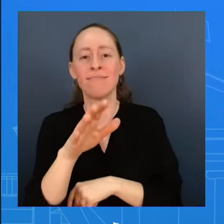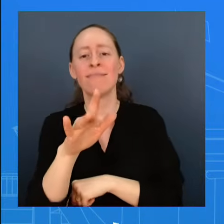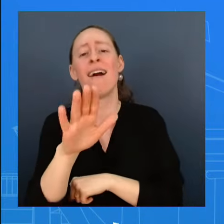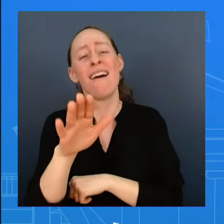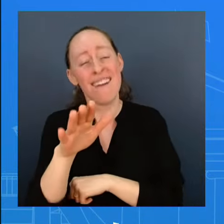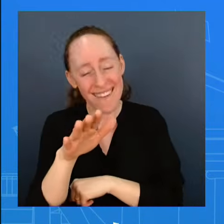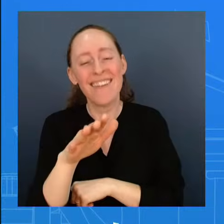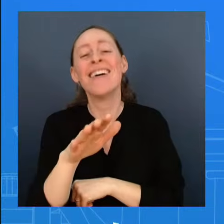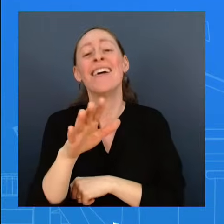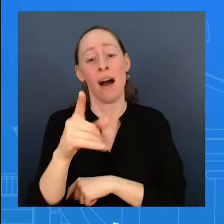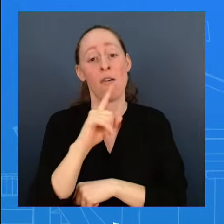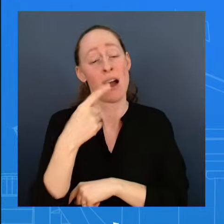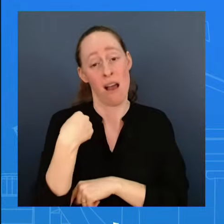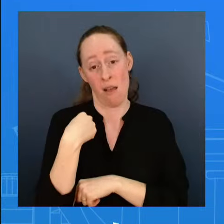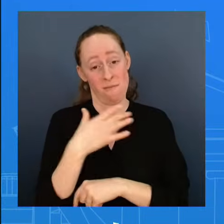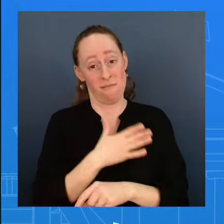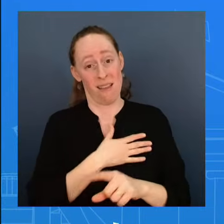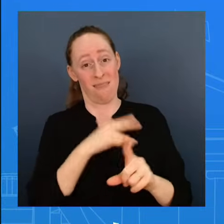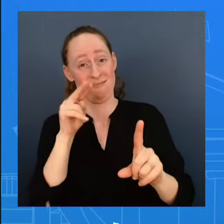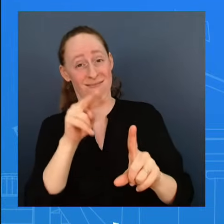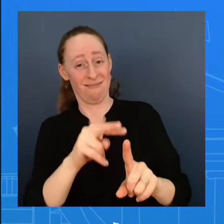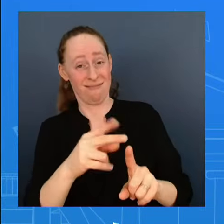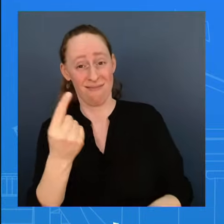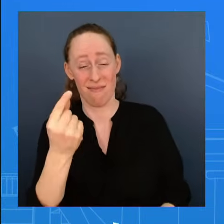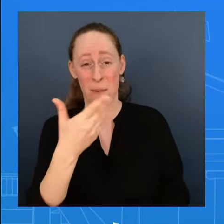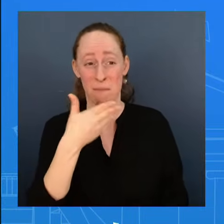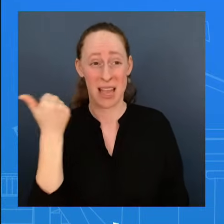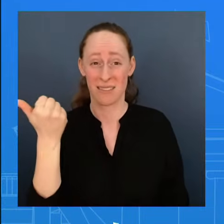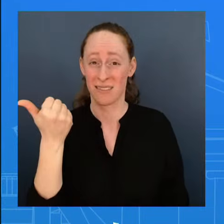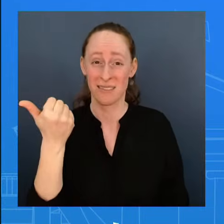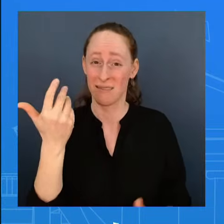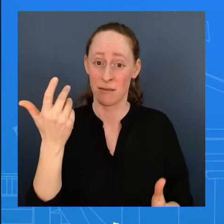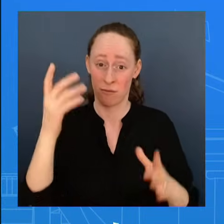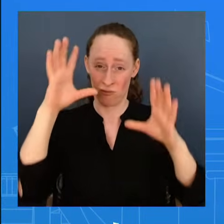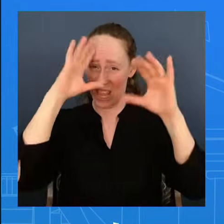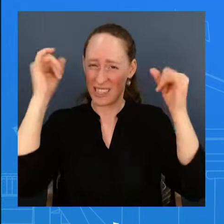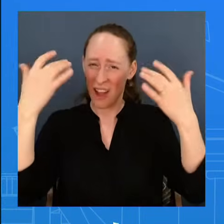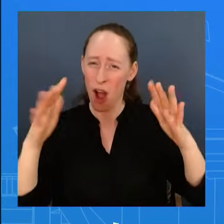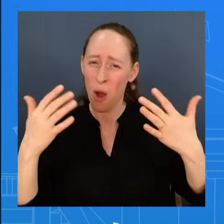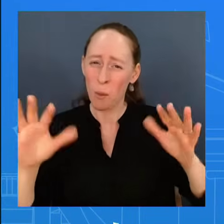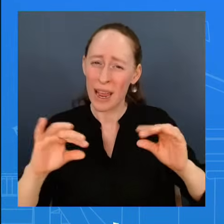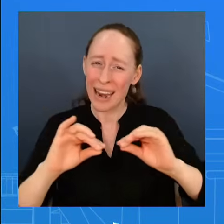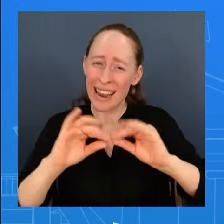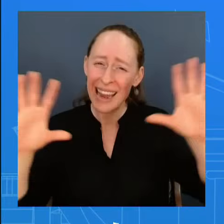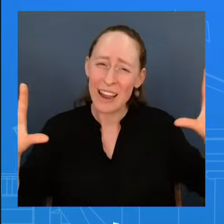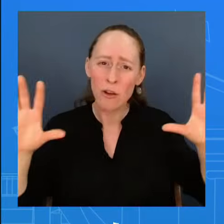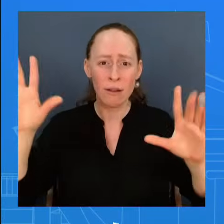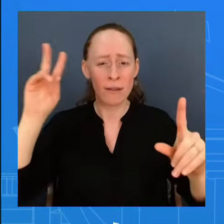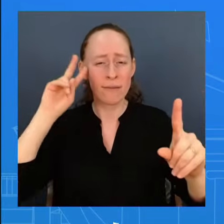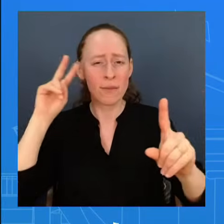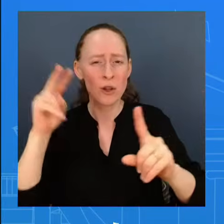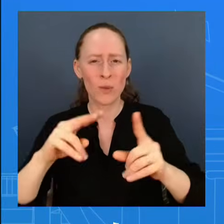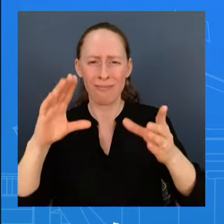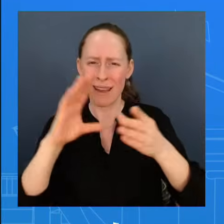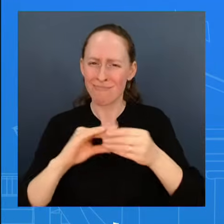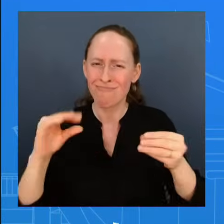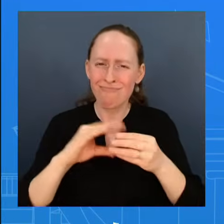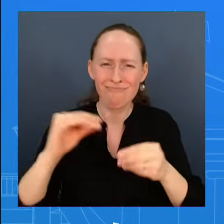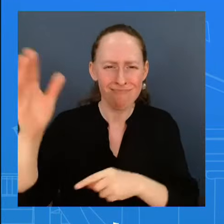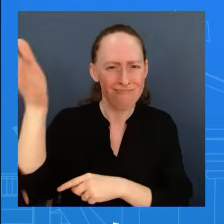which is the President has been very, very clear. He's been clear about this. He's taken action. He put forth a -- a strategic plan to deal --